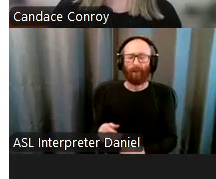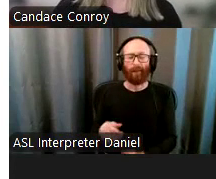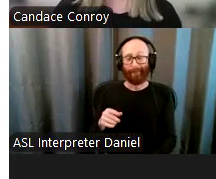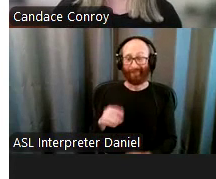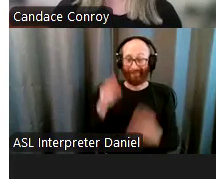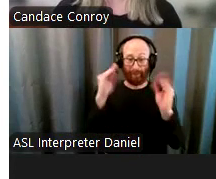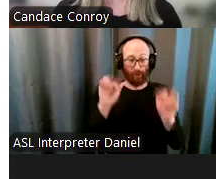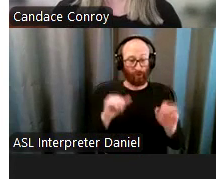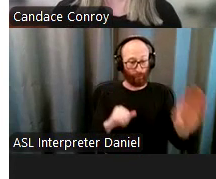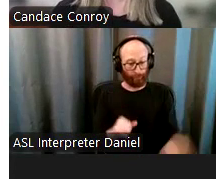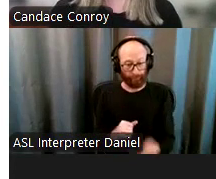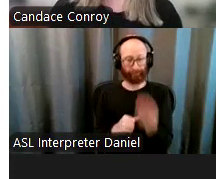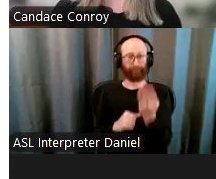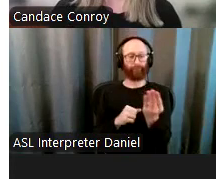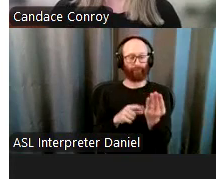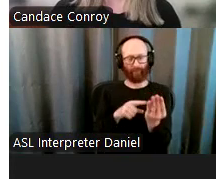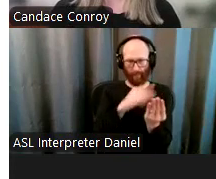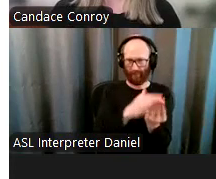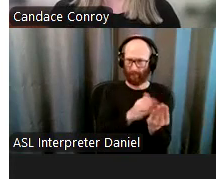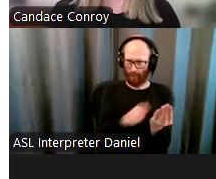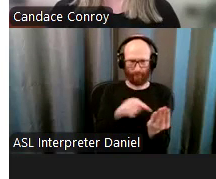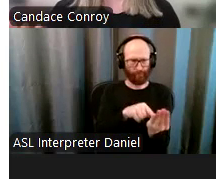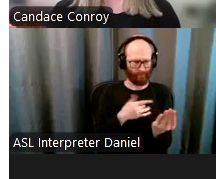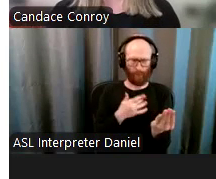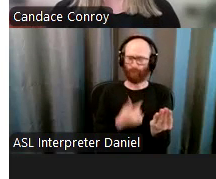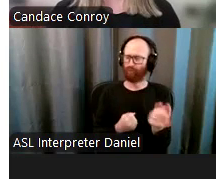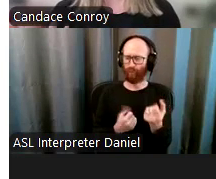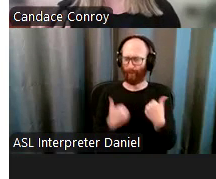and feel really supported with it, because in this CTE space we have instructors with